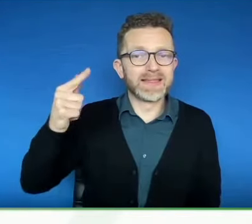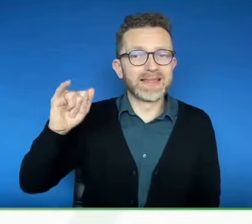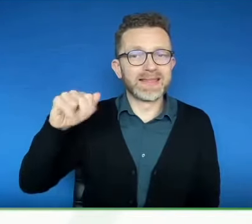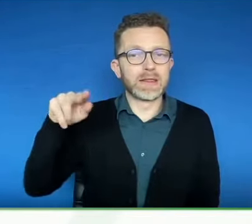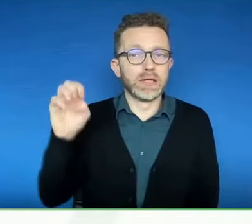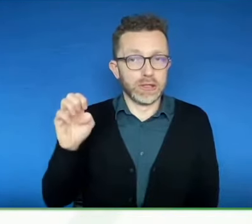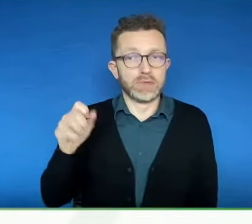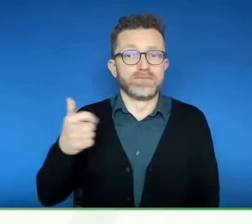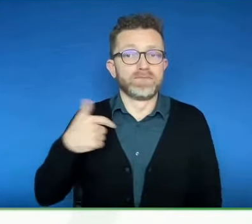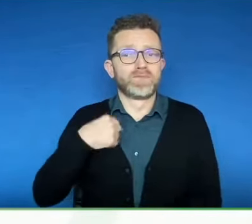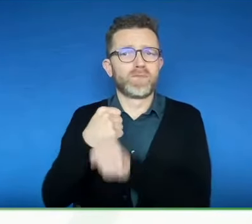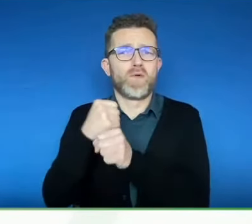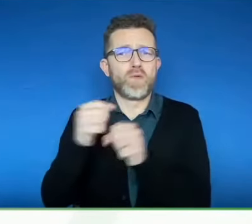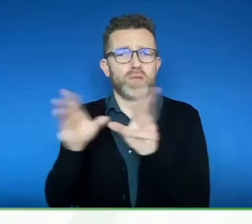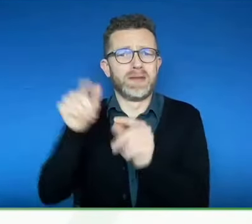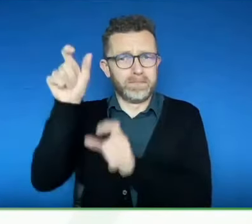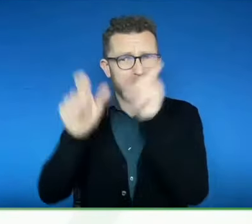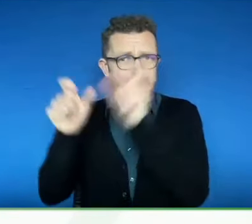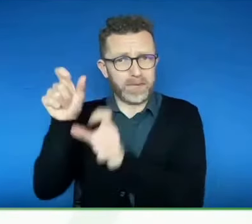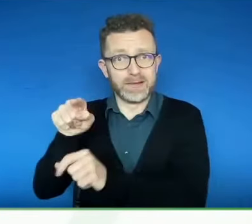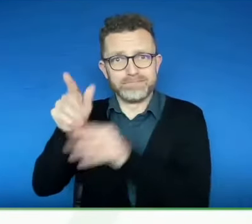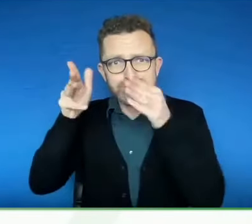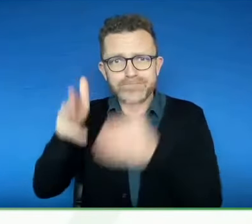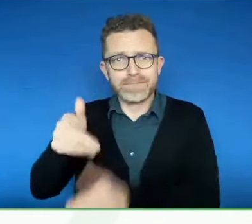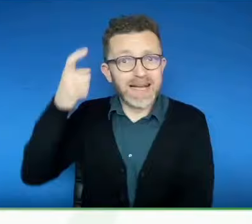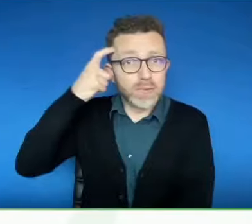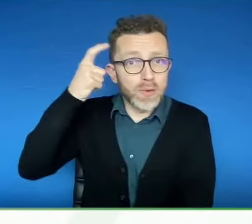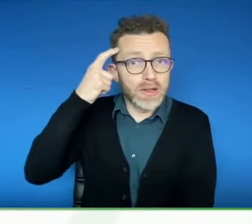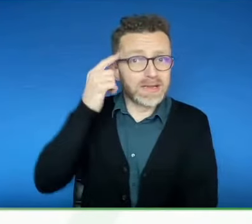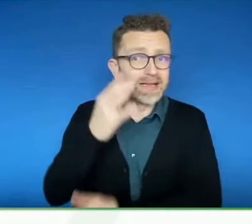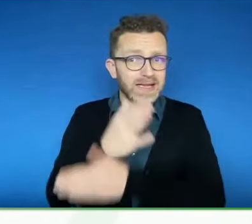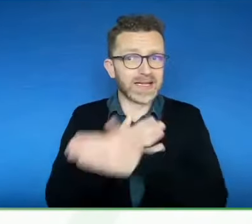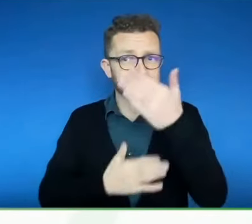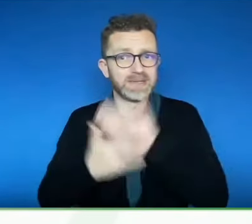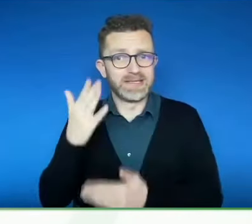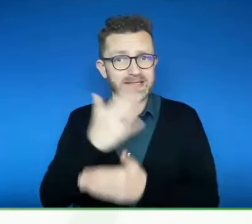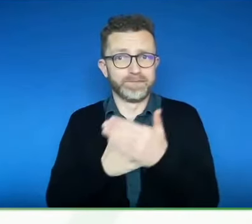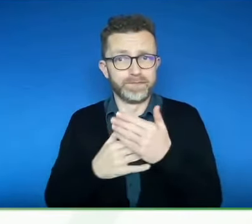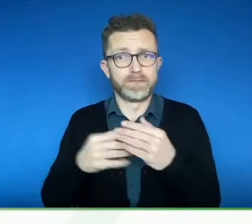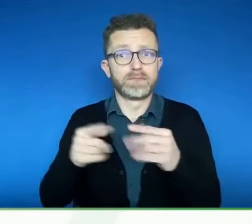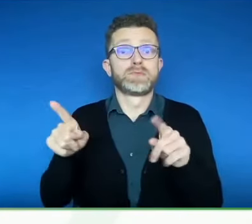And it is an honour to be your and we will tell you a bit more how we